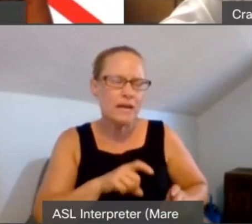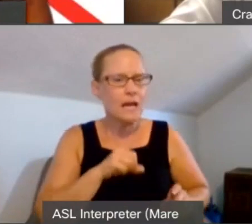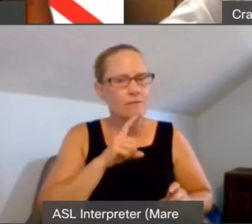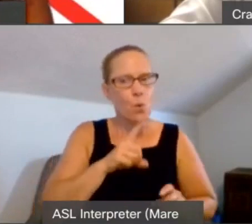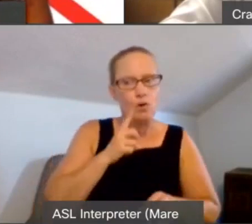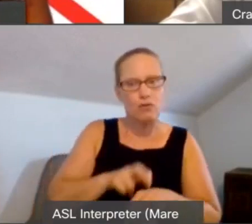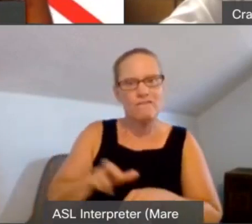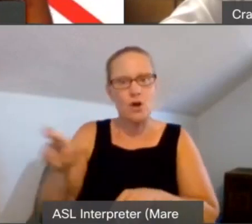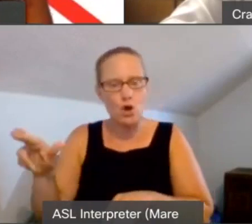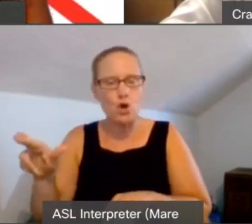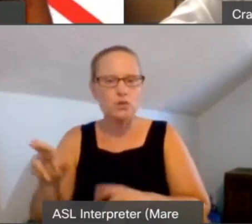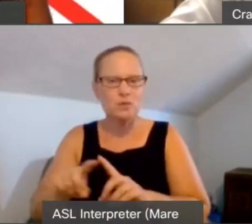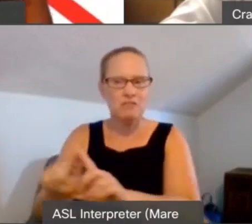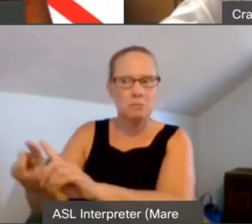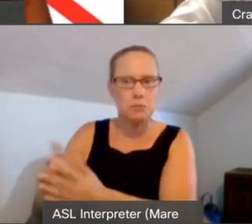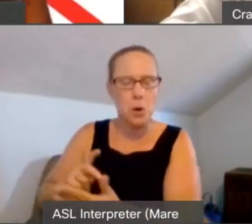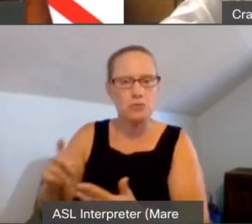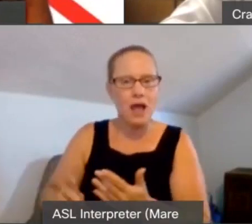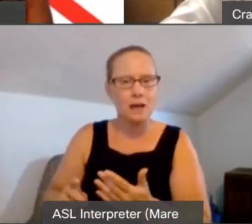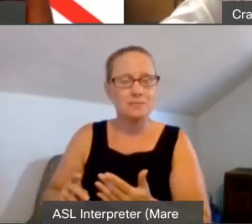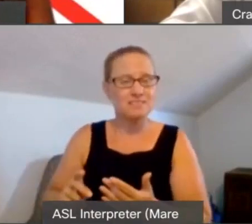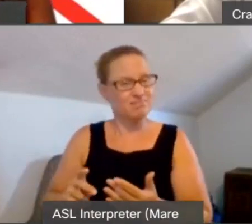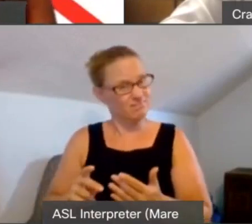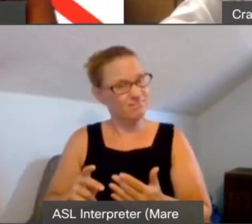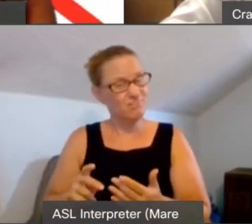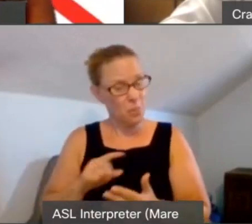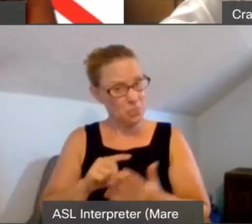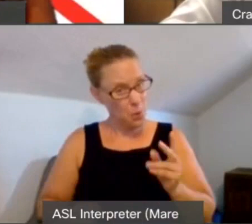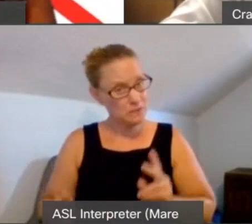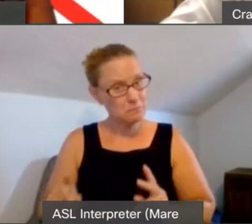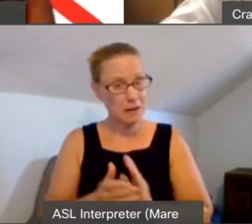and our research on their competency to do so is very,